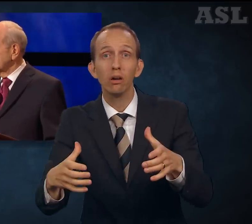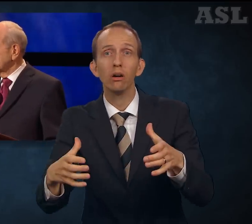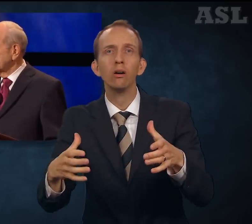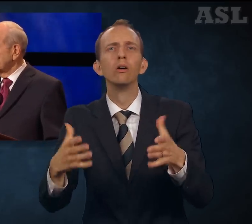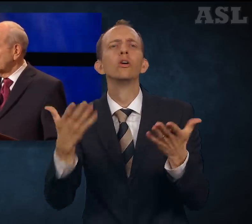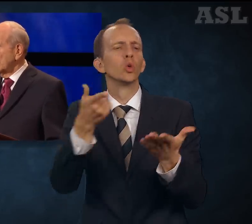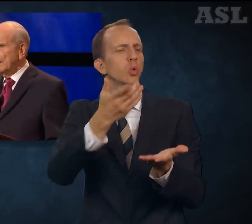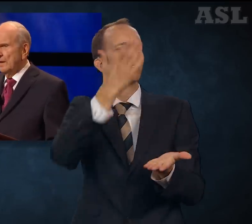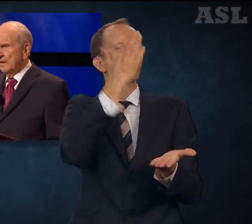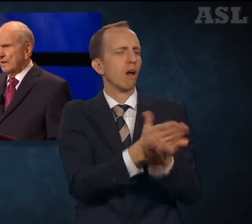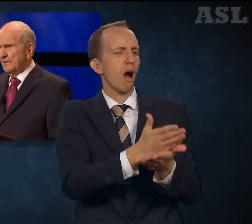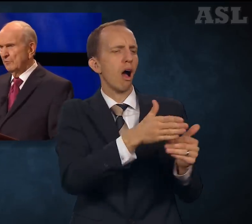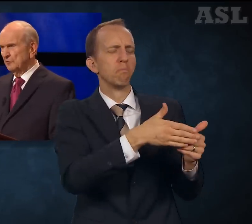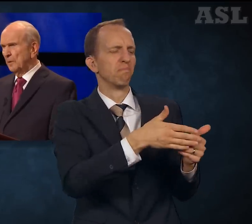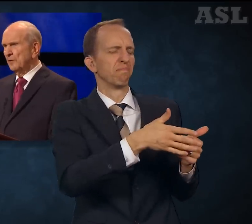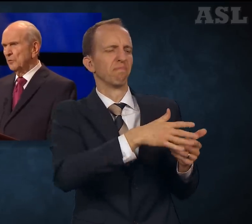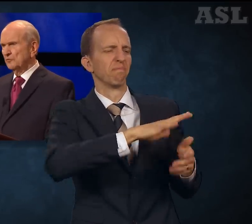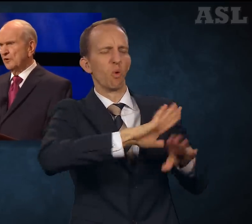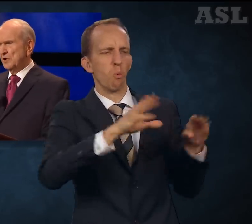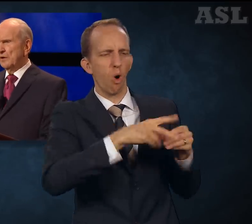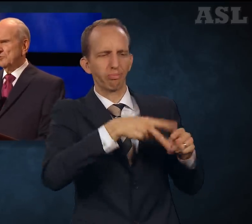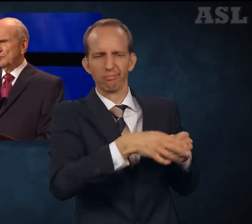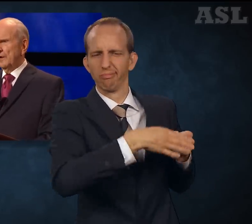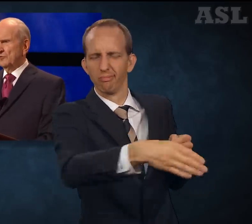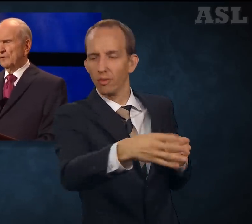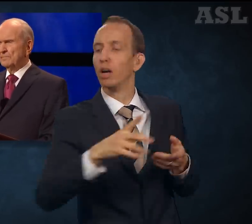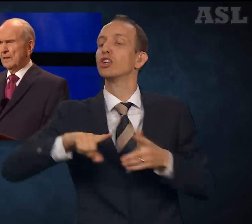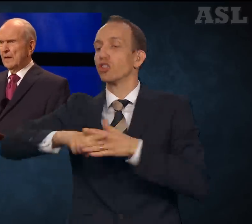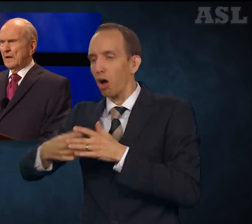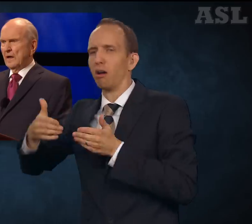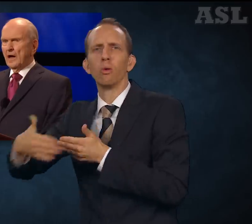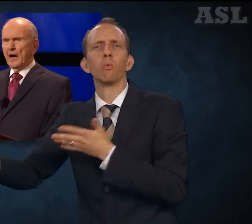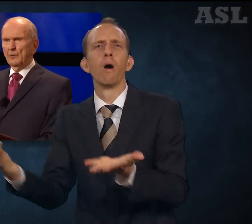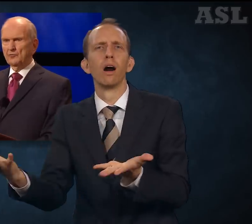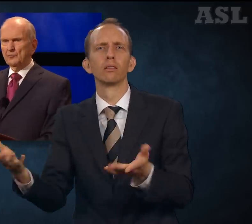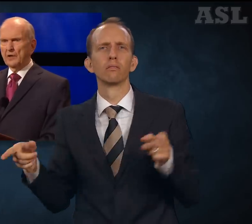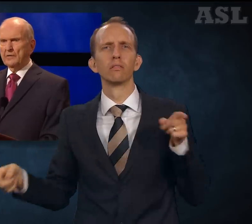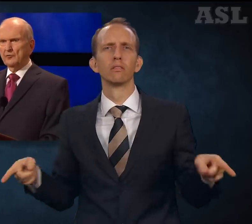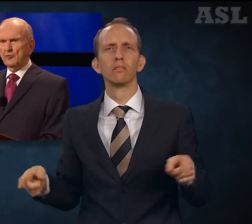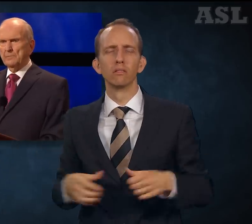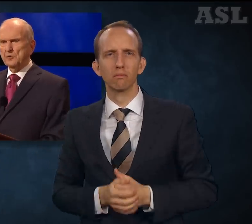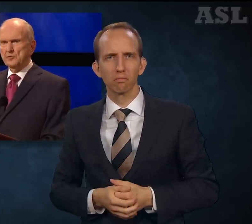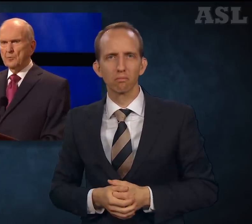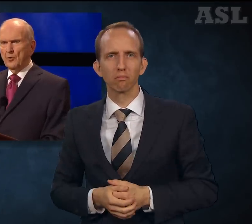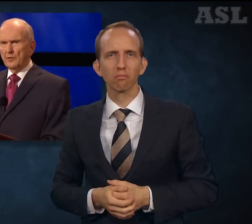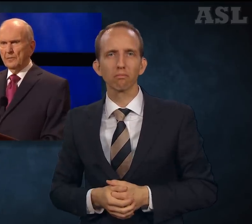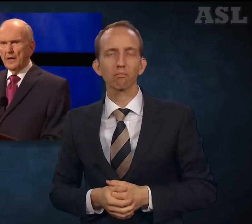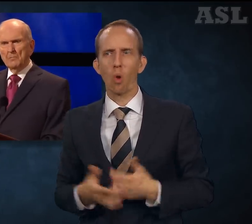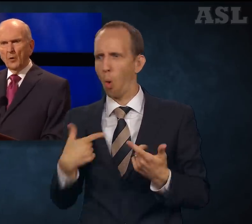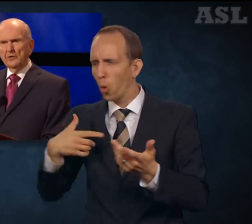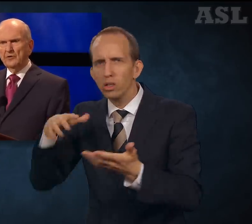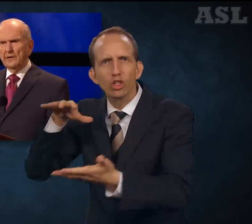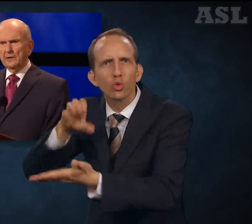DOING OR STOP DOING?"